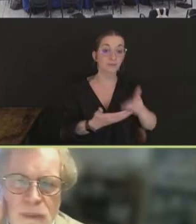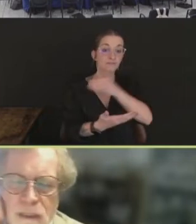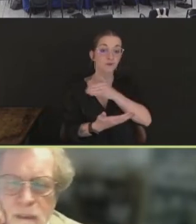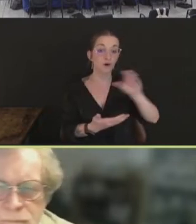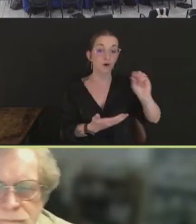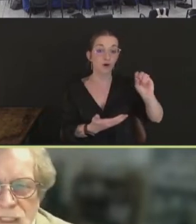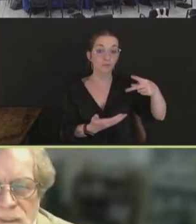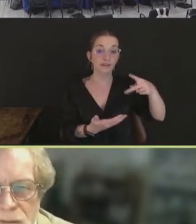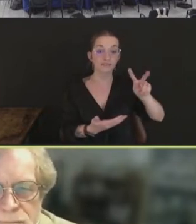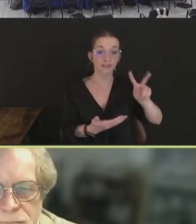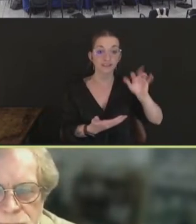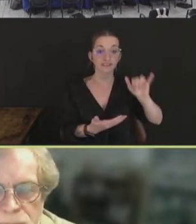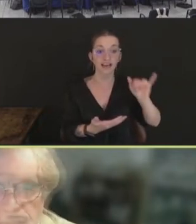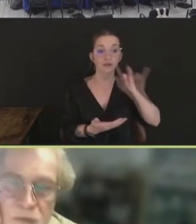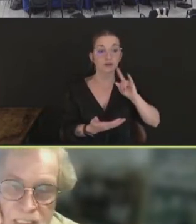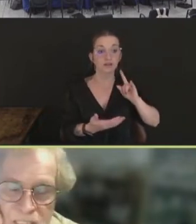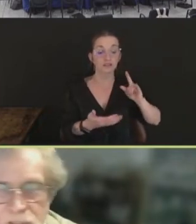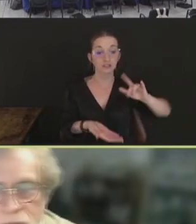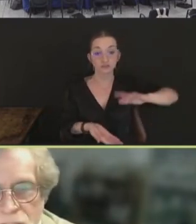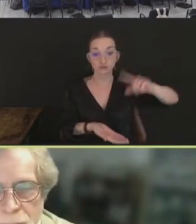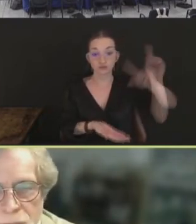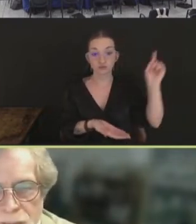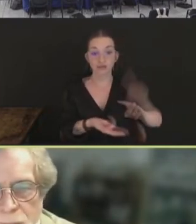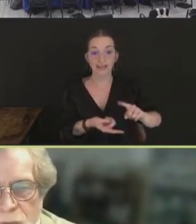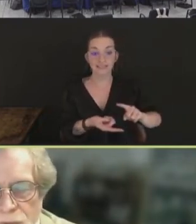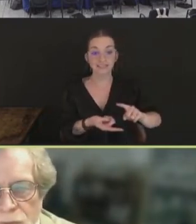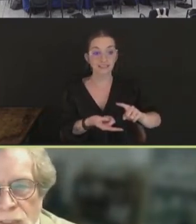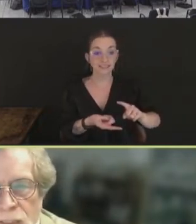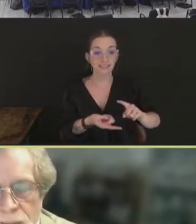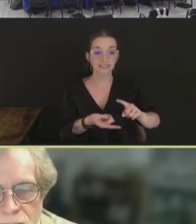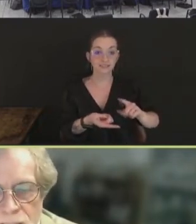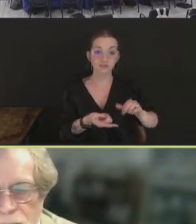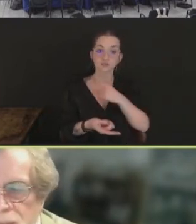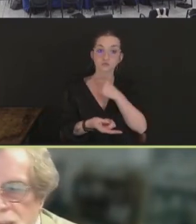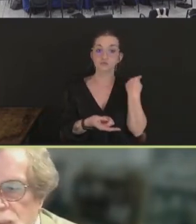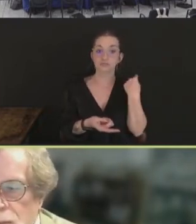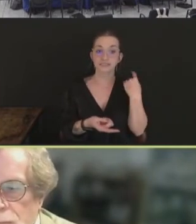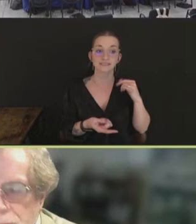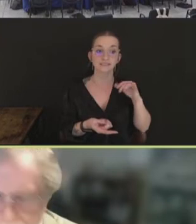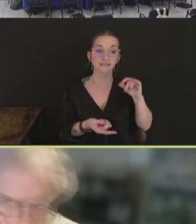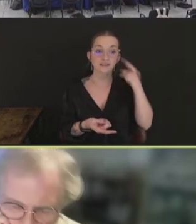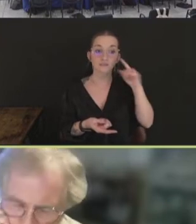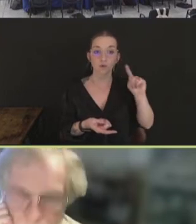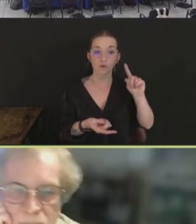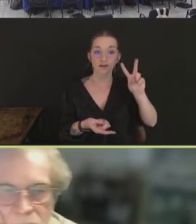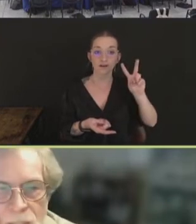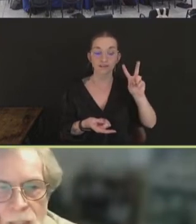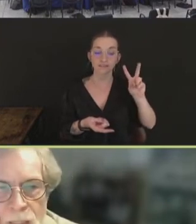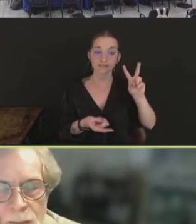risk. Next. Of Vaccine-Associated Paralytic Polio. Next, please.